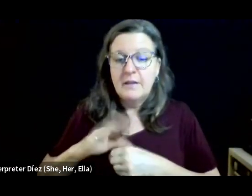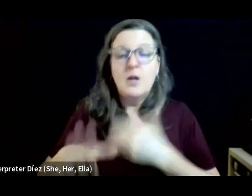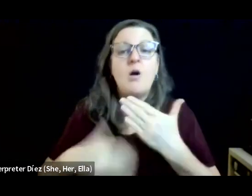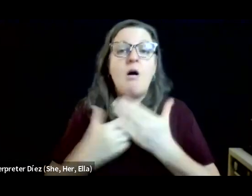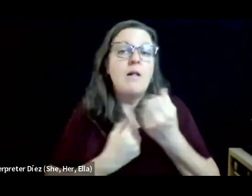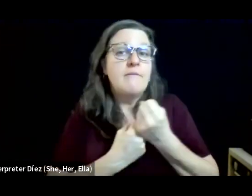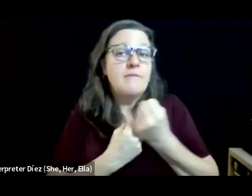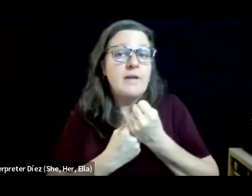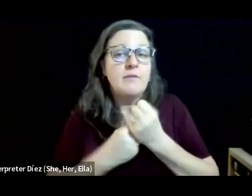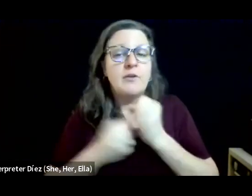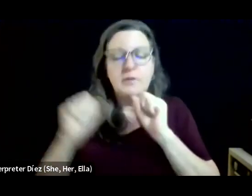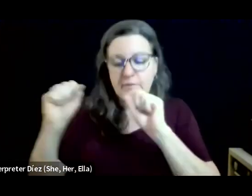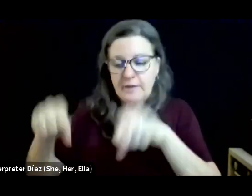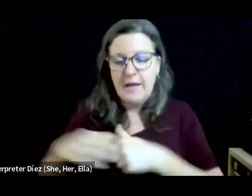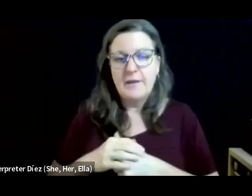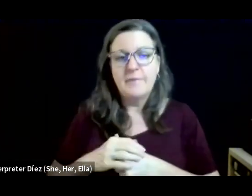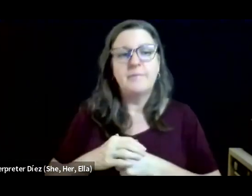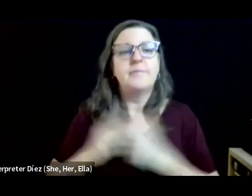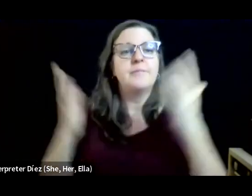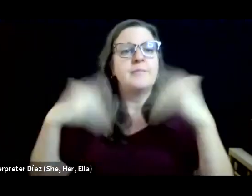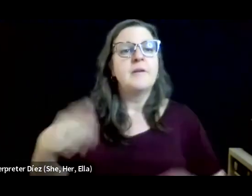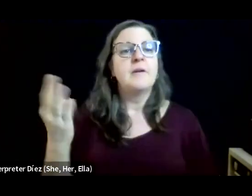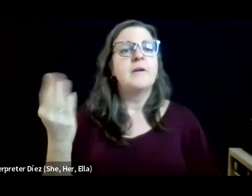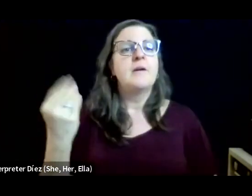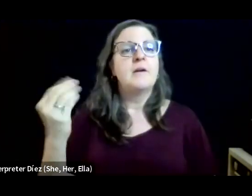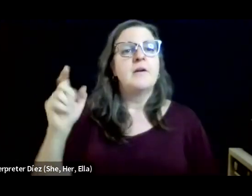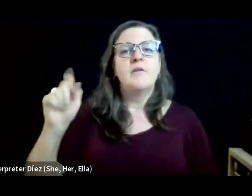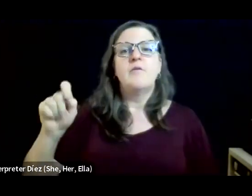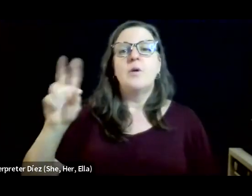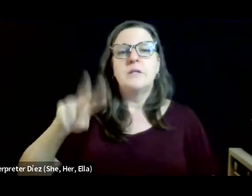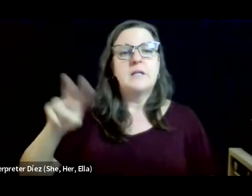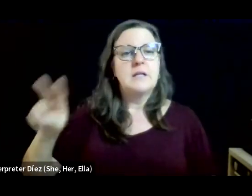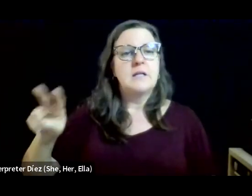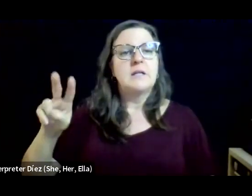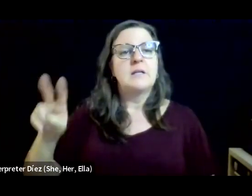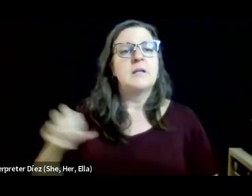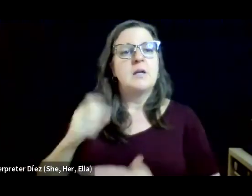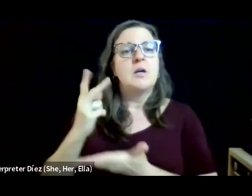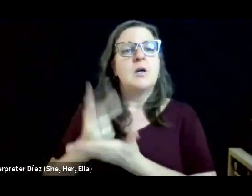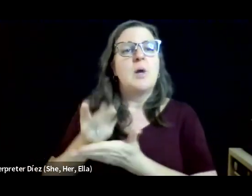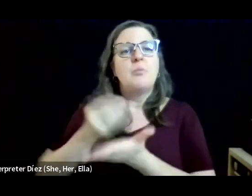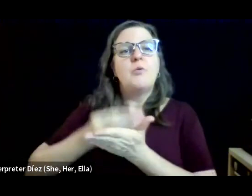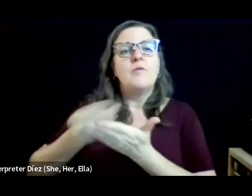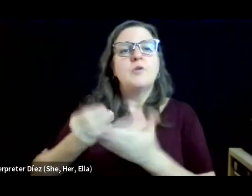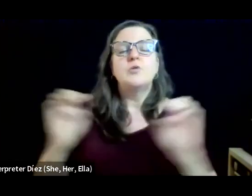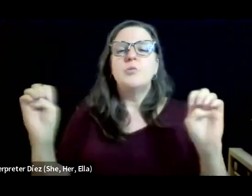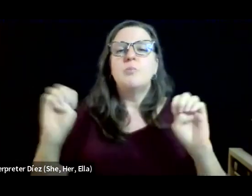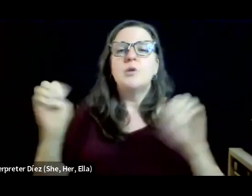Aye. Item#14.22, Approval to Purchase Emergency